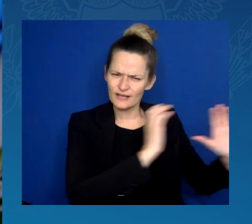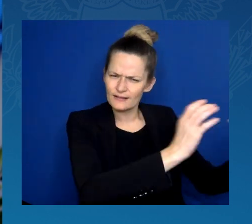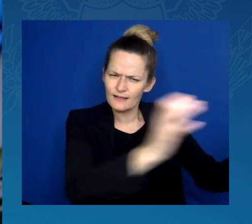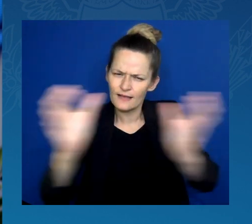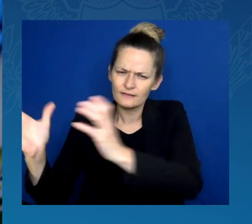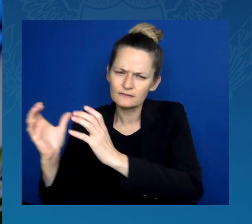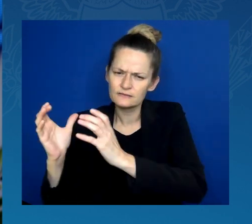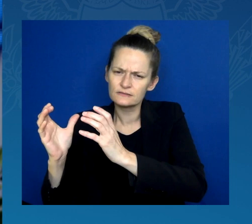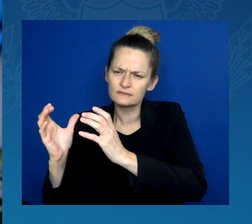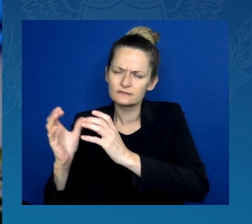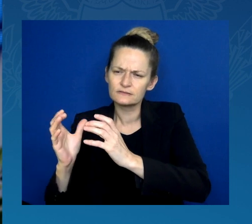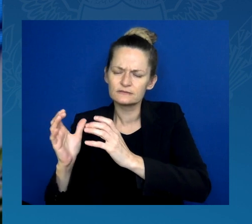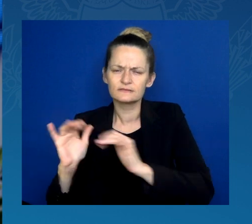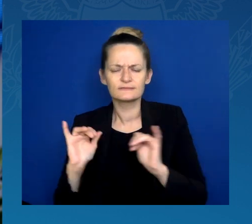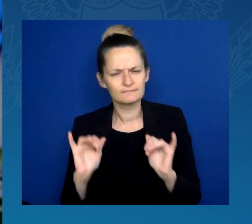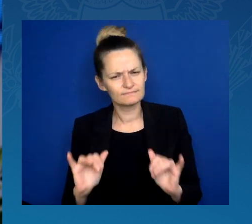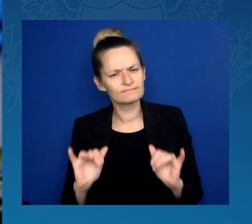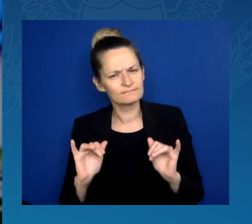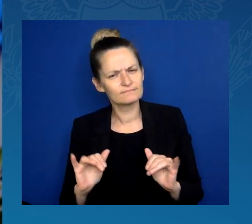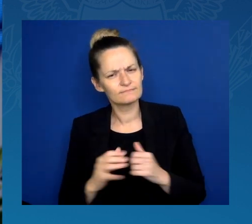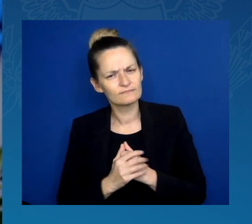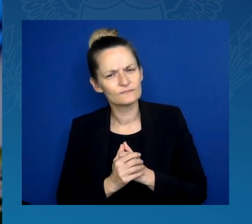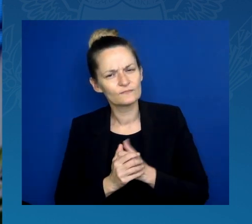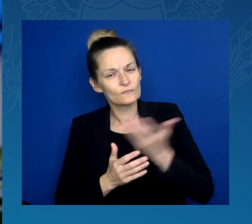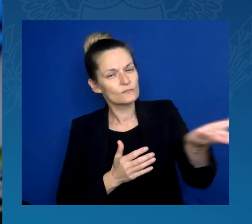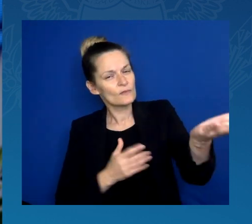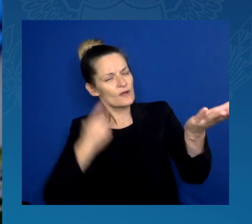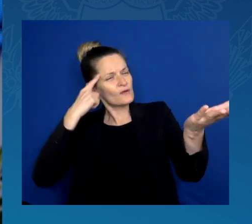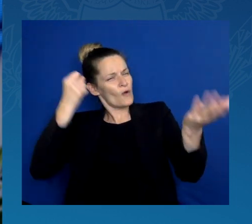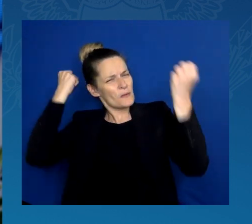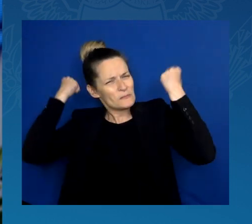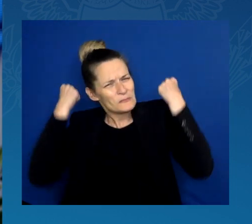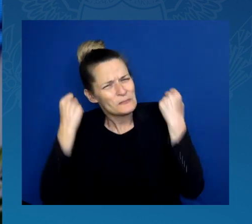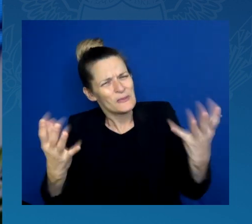For decades, USW workers fought for a living wage,